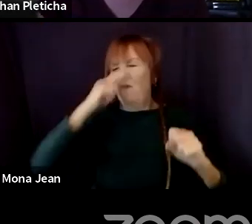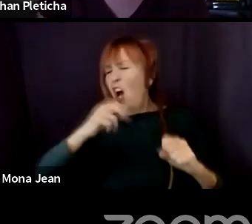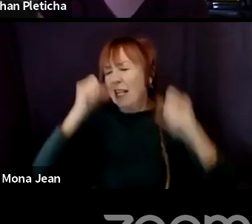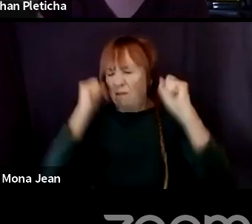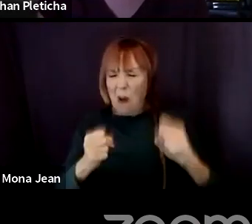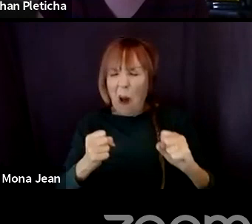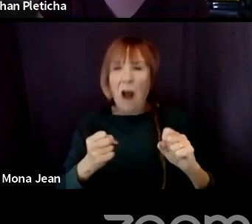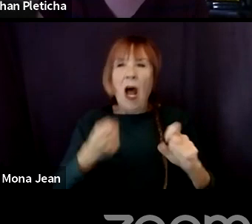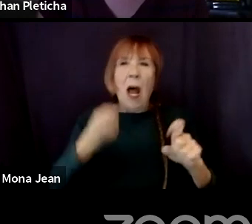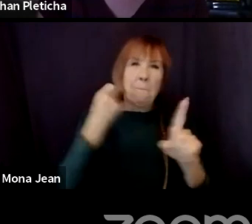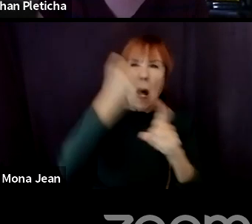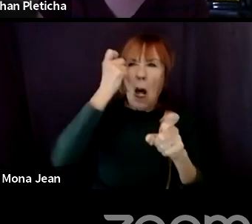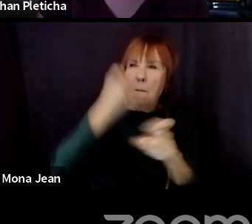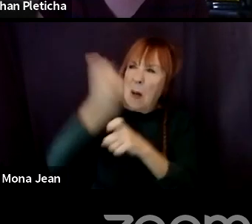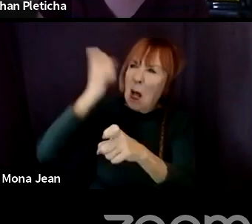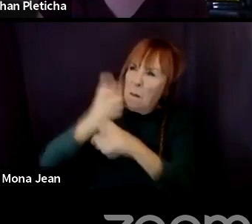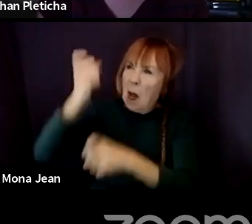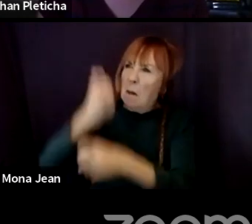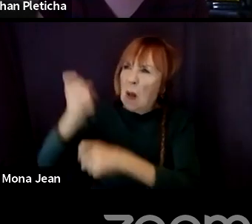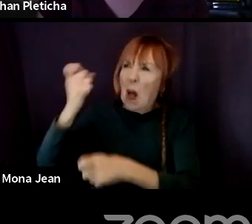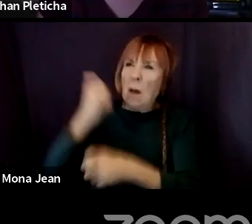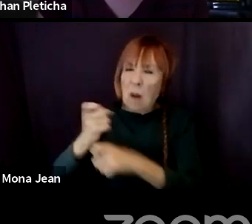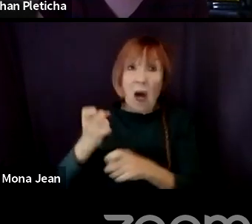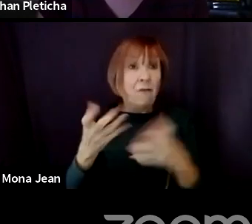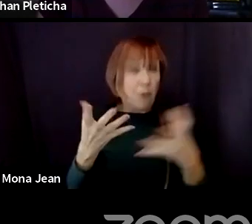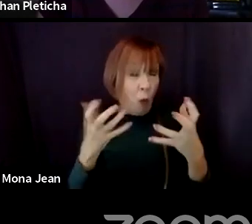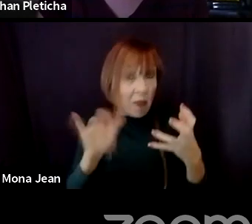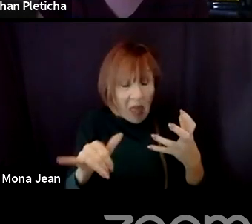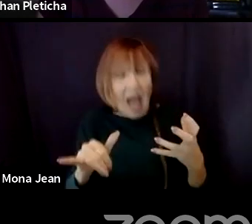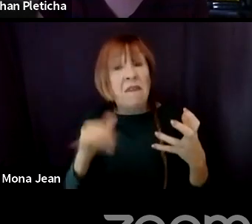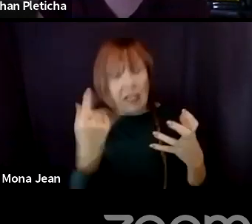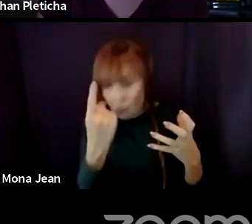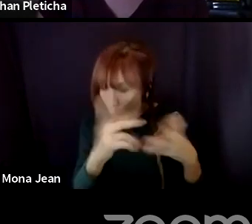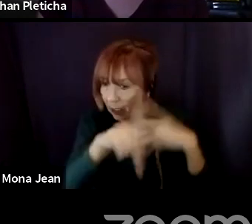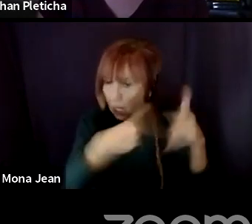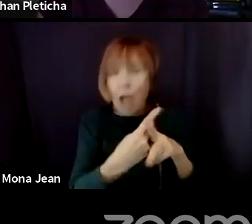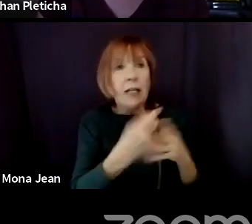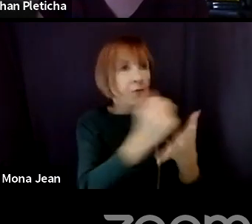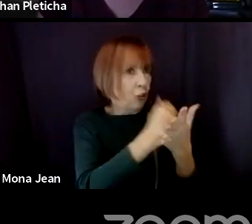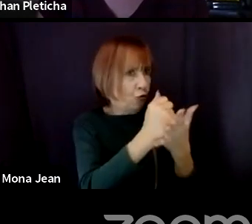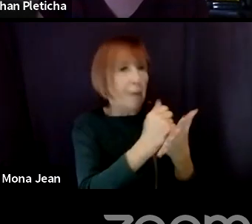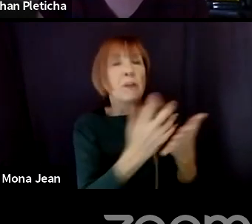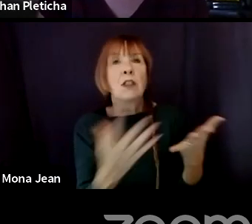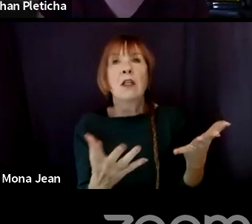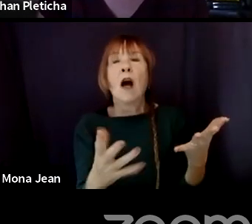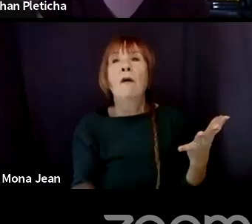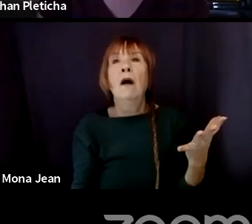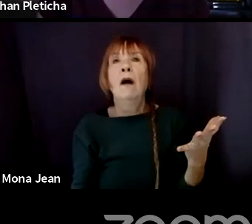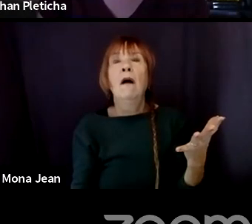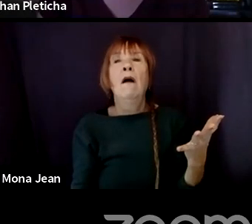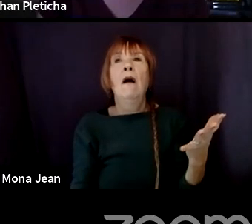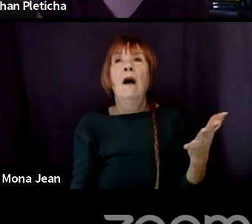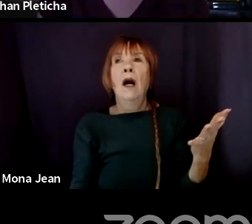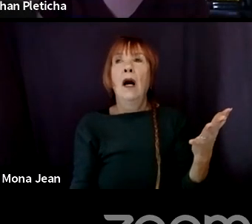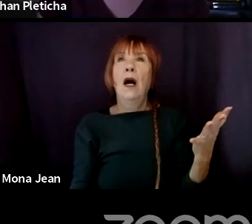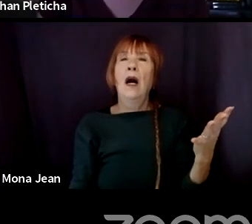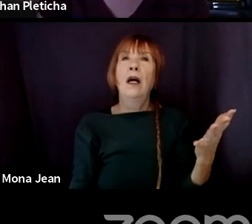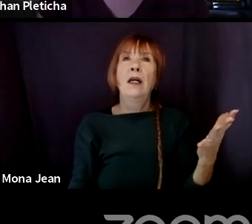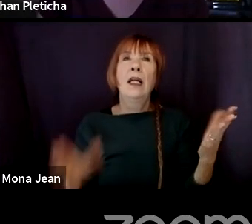that medium sort of feels like it wants and it's a tough thing.